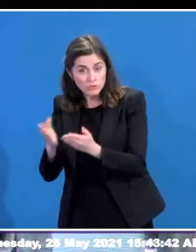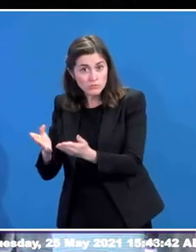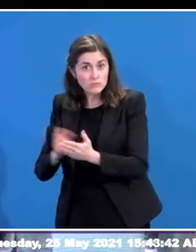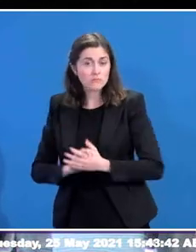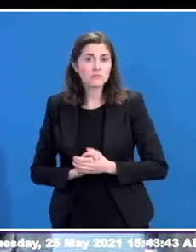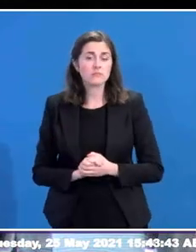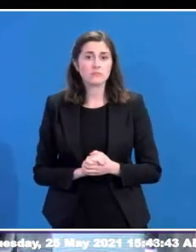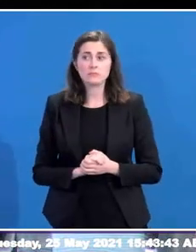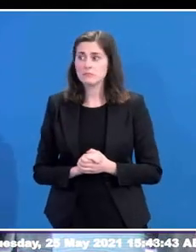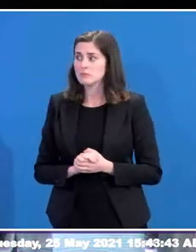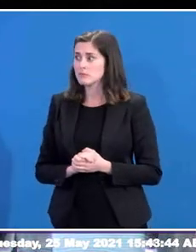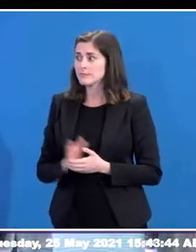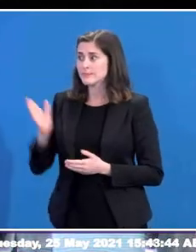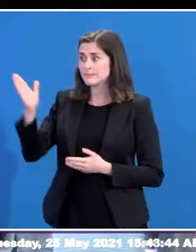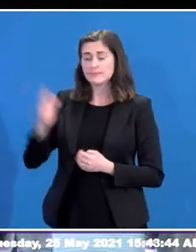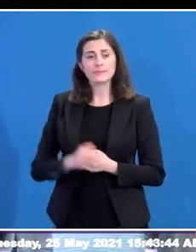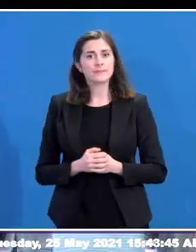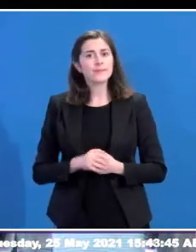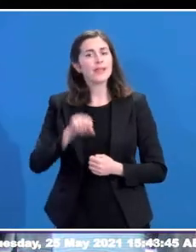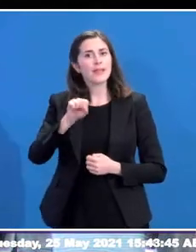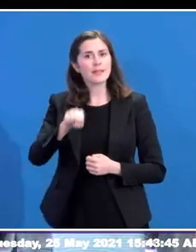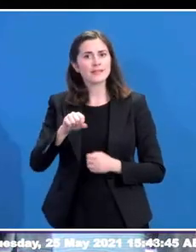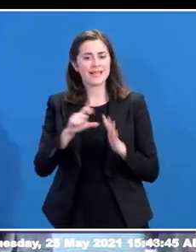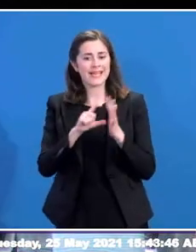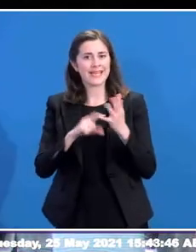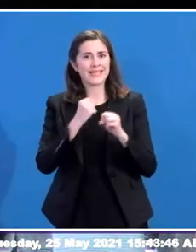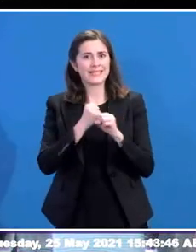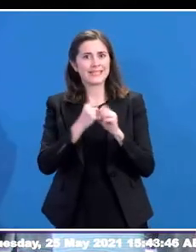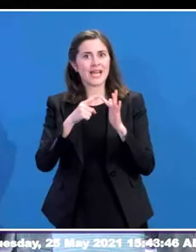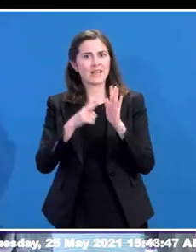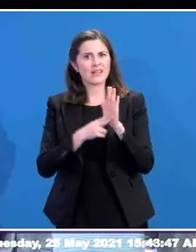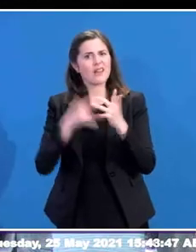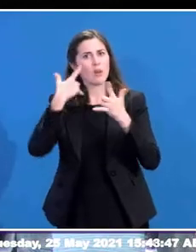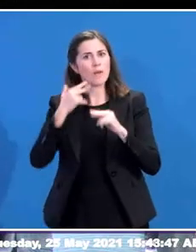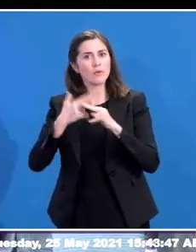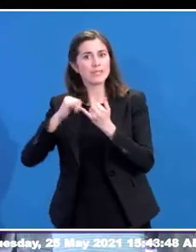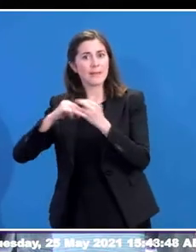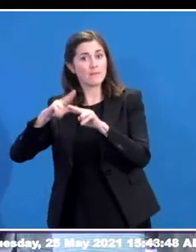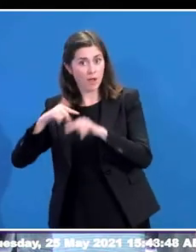Yes? Commissioners, I appear for Sunnyfield. I seek leave to ask a couple of questions.